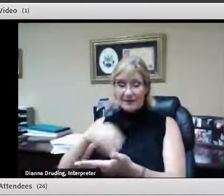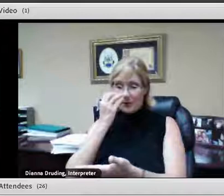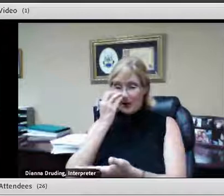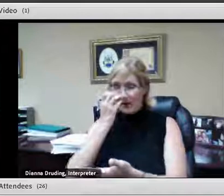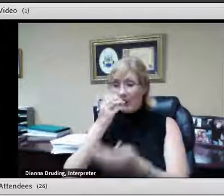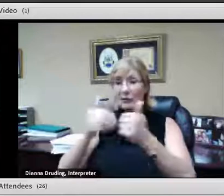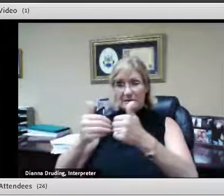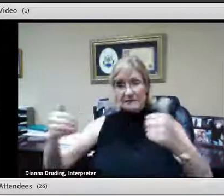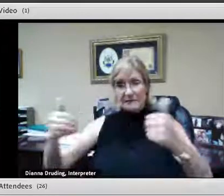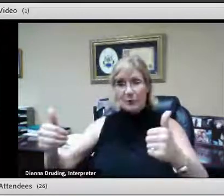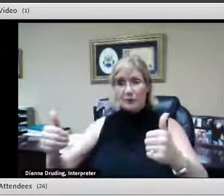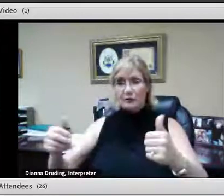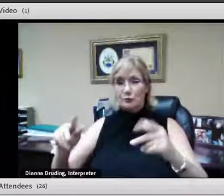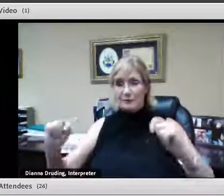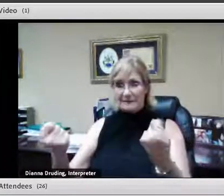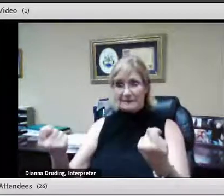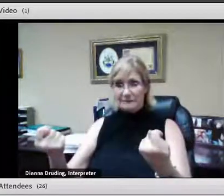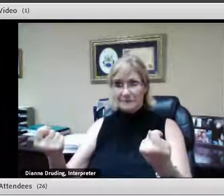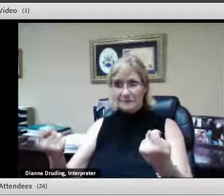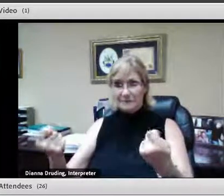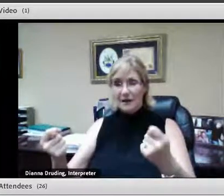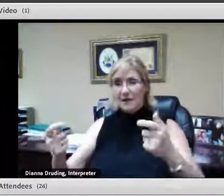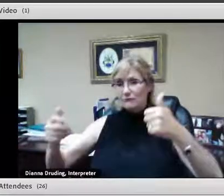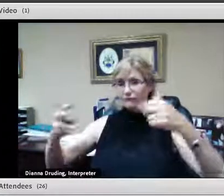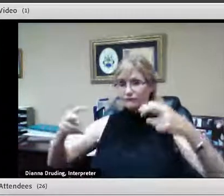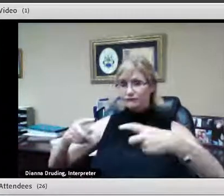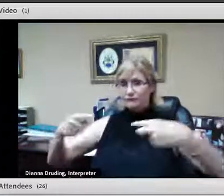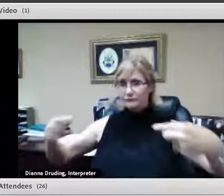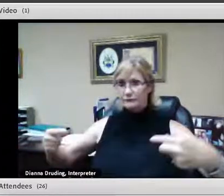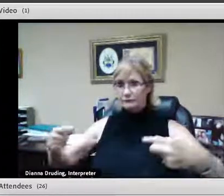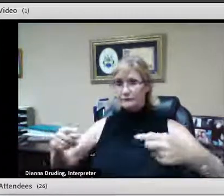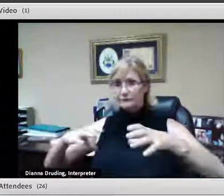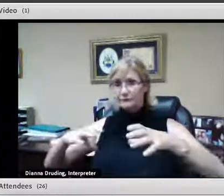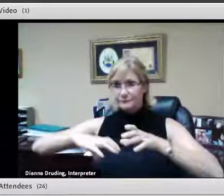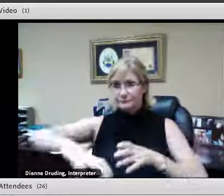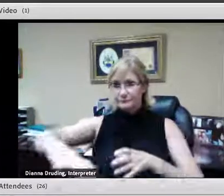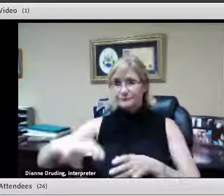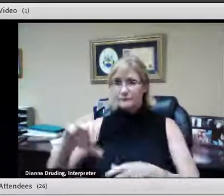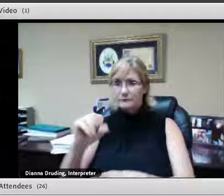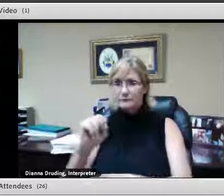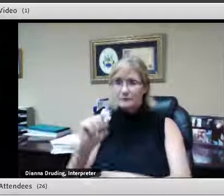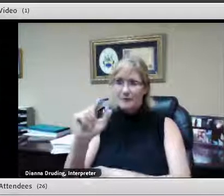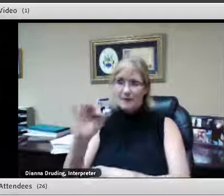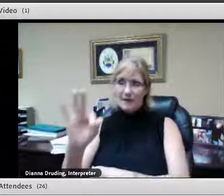and then someone from each team stands on opposite sides of the staff, I'll call out a note,